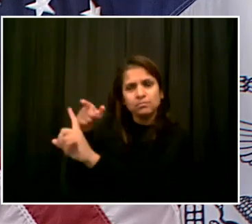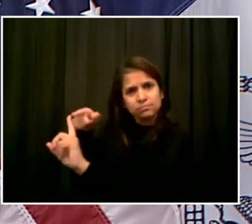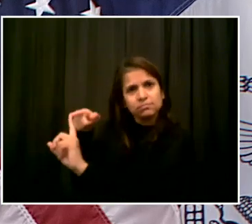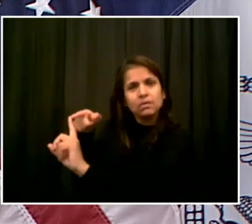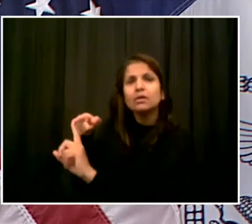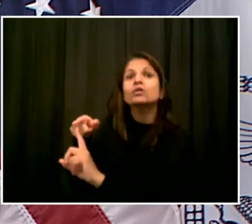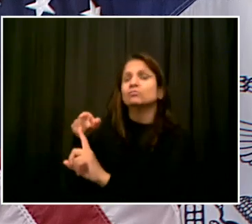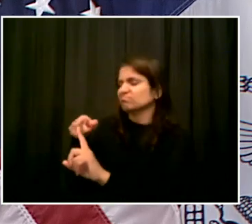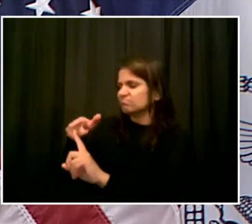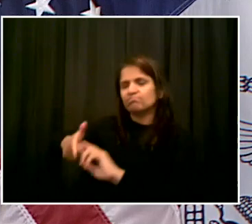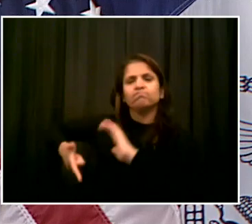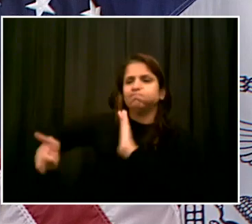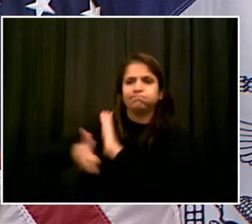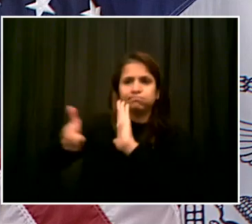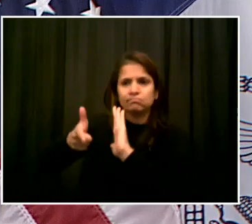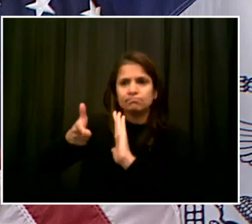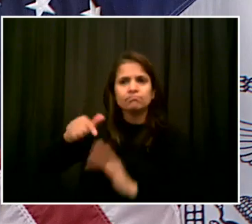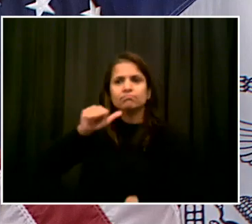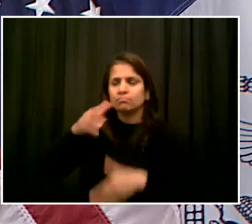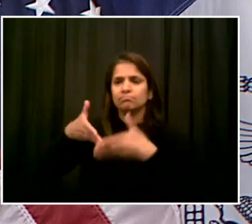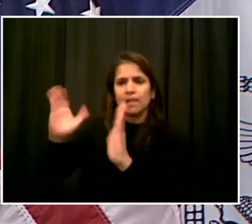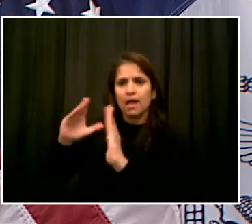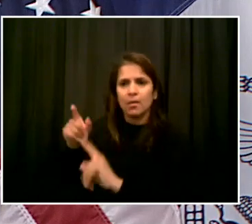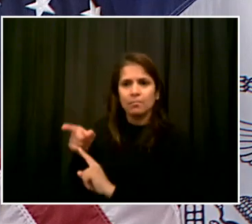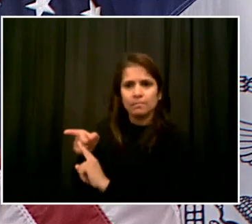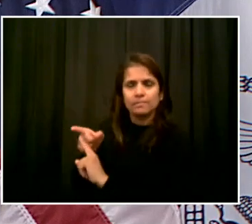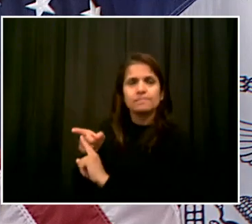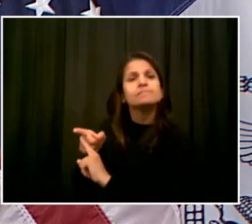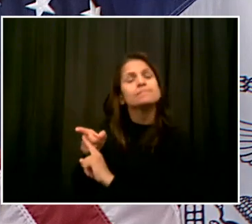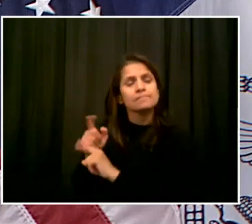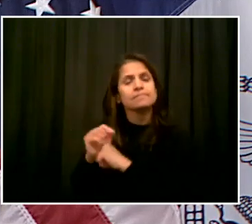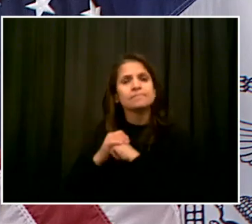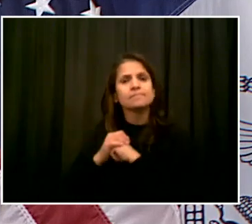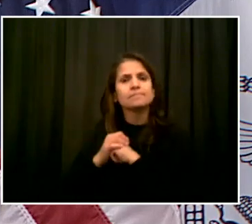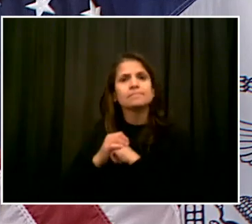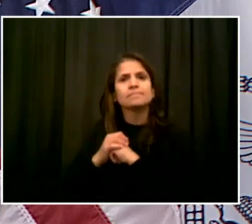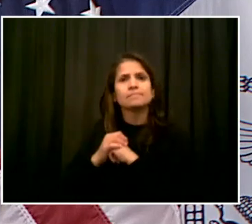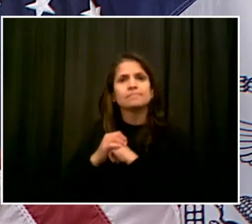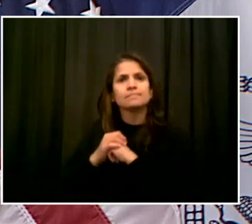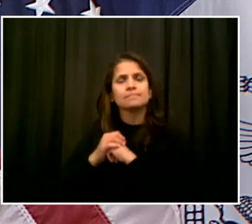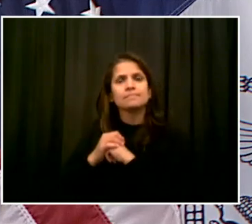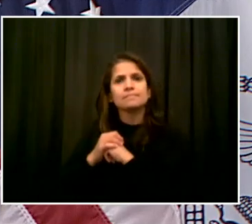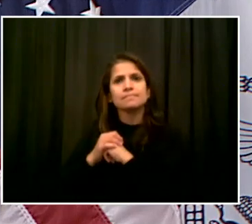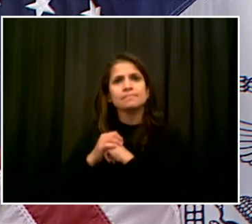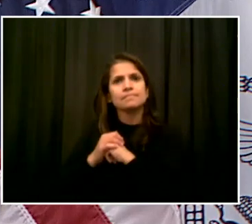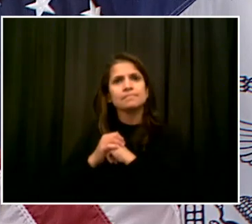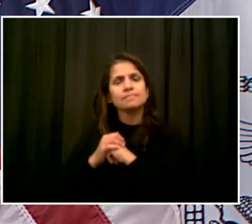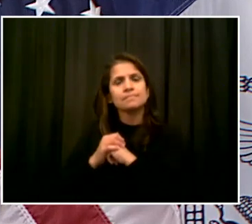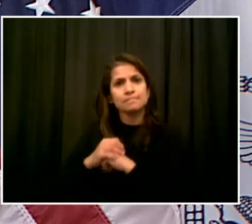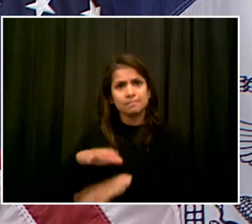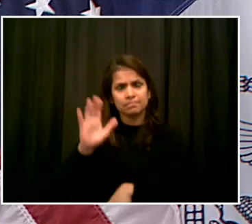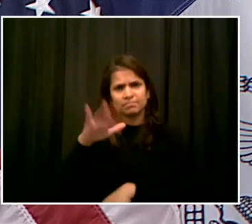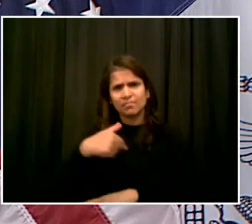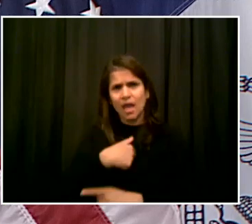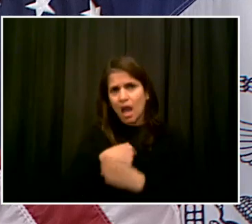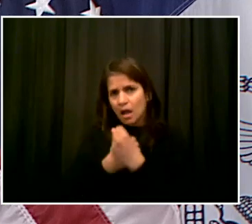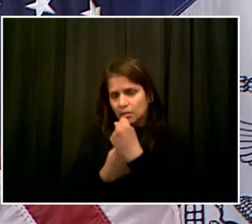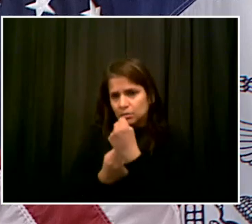IT HAS BEEN BANNDE INEN W YORK CITY BY THE RULES OF OUR POLICE DEPARTMT ENBY DECESAD THE IDEA OF